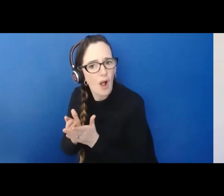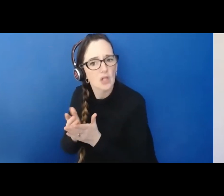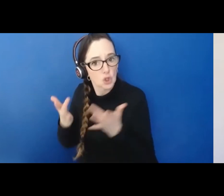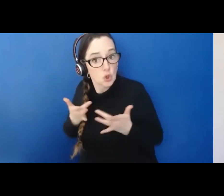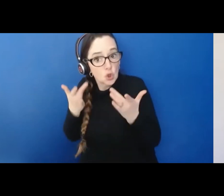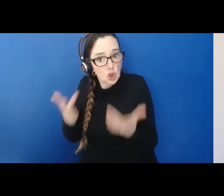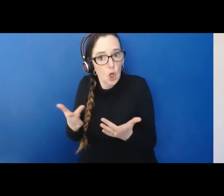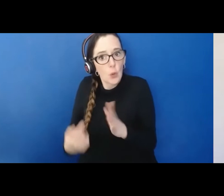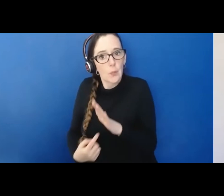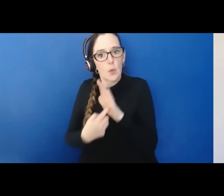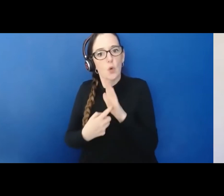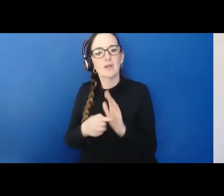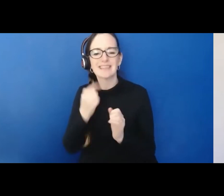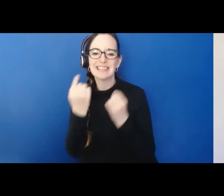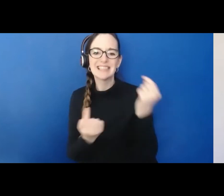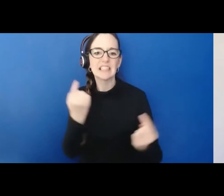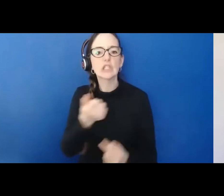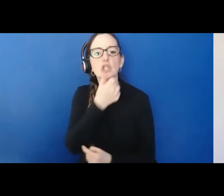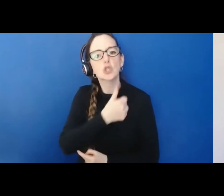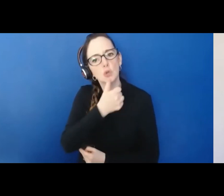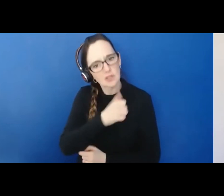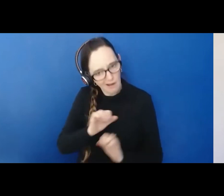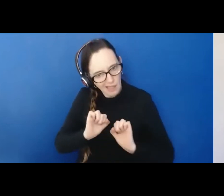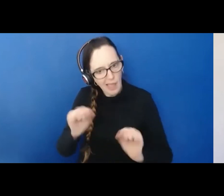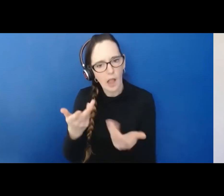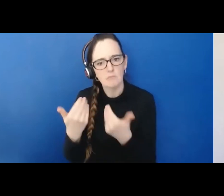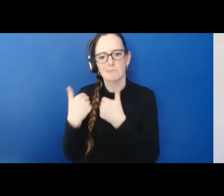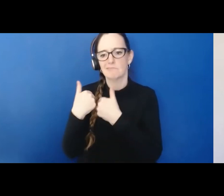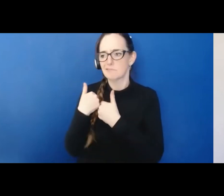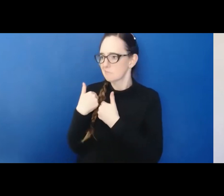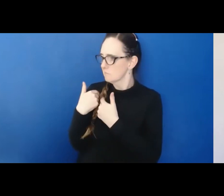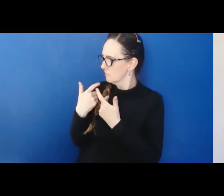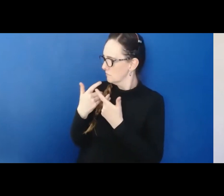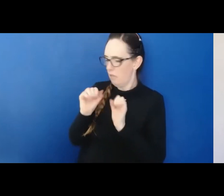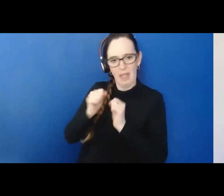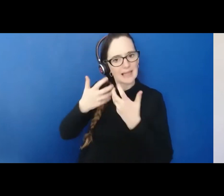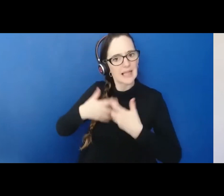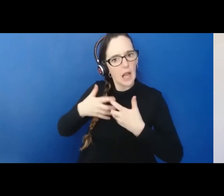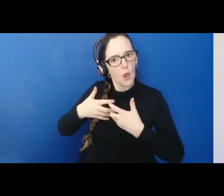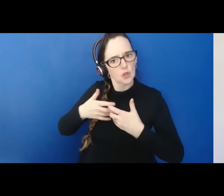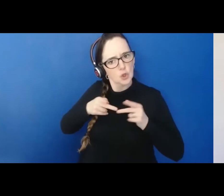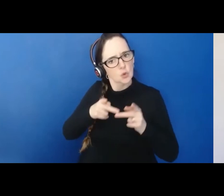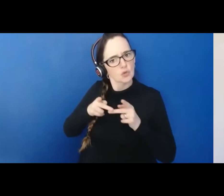of the users role in shaping their own technological tools for themselves as a counterbalance to